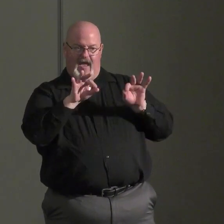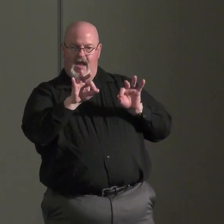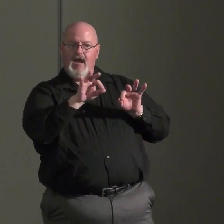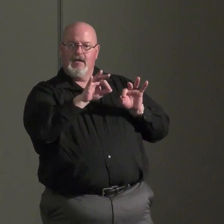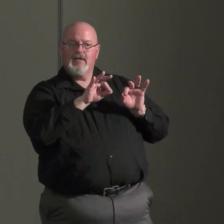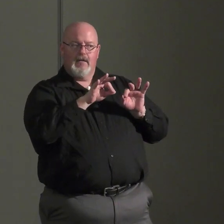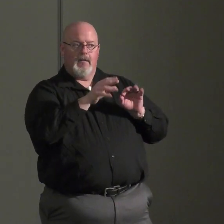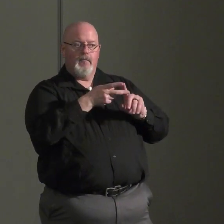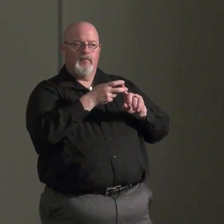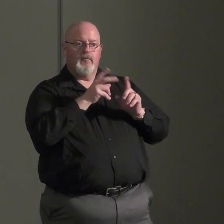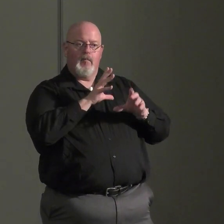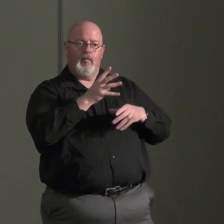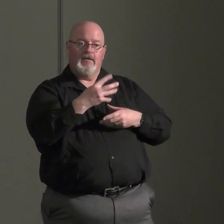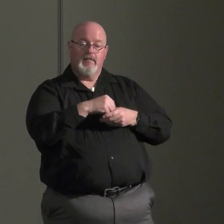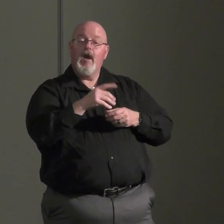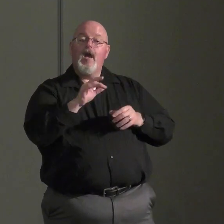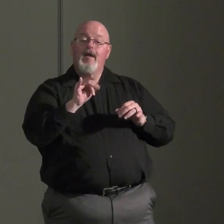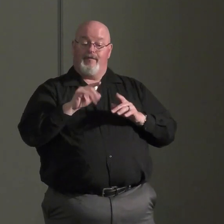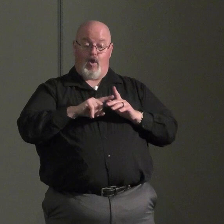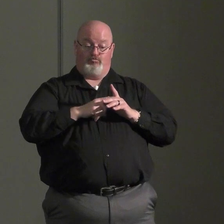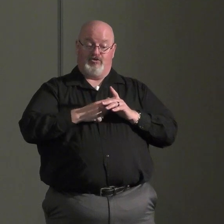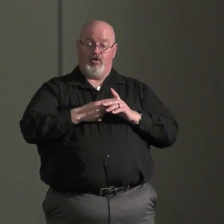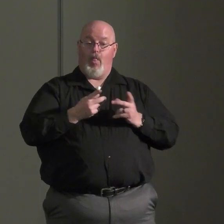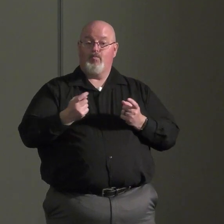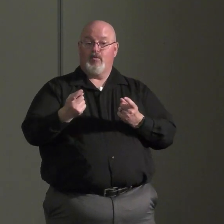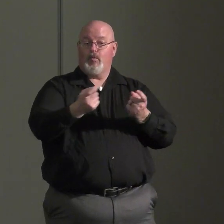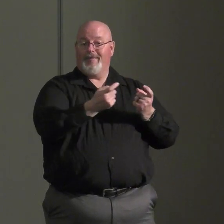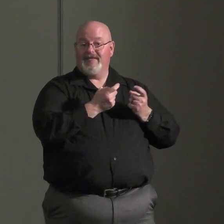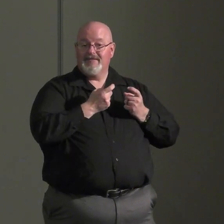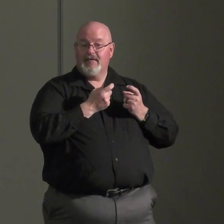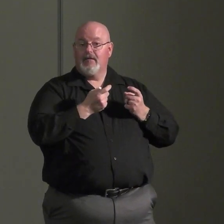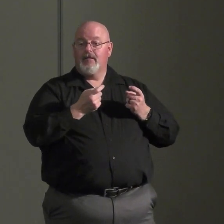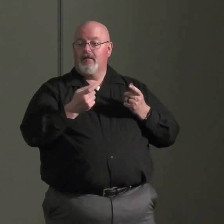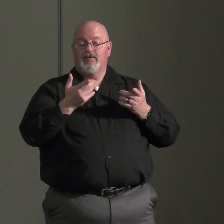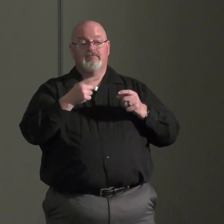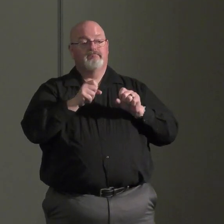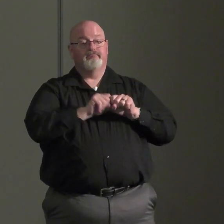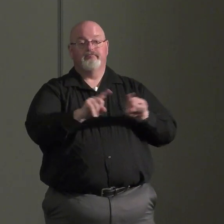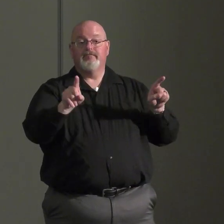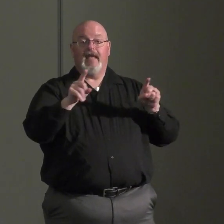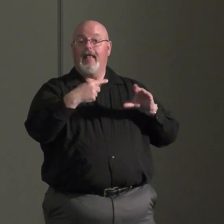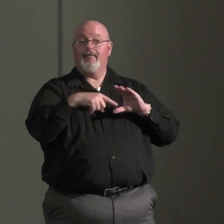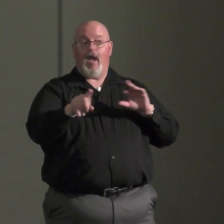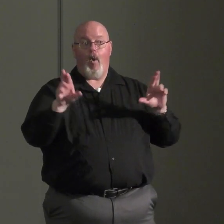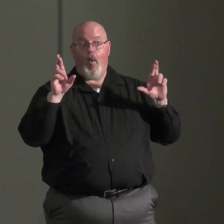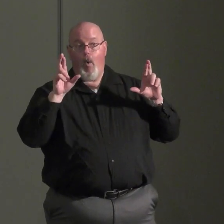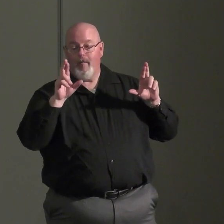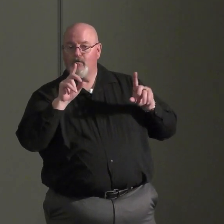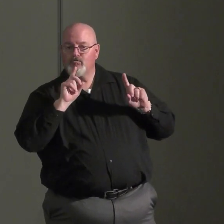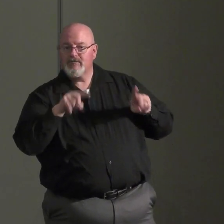Where you do original recruitment just sending out emails and hope to get a response back.